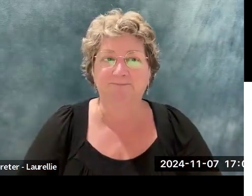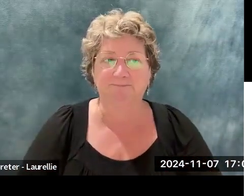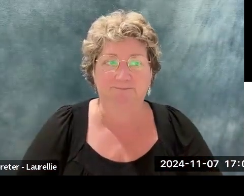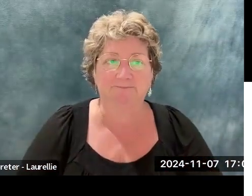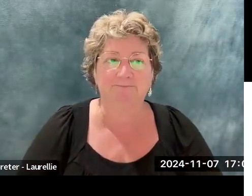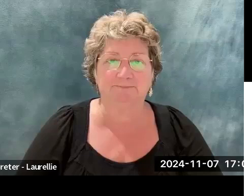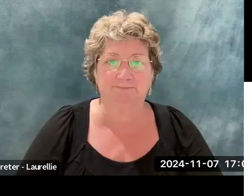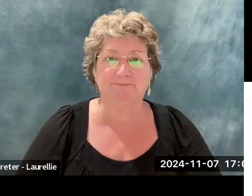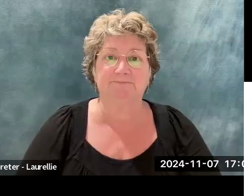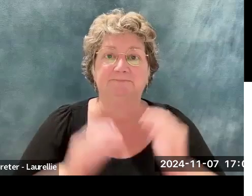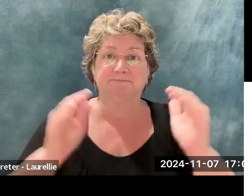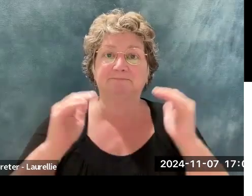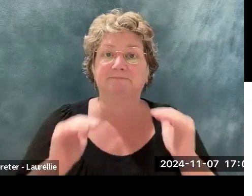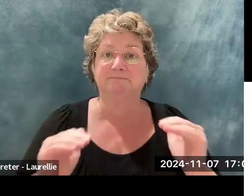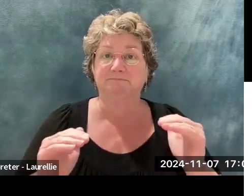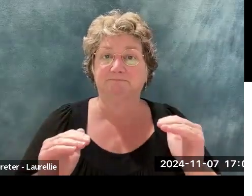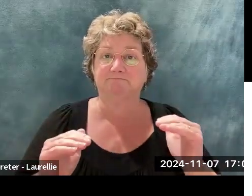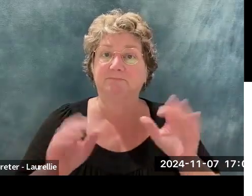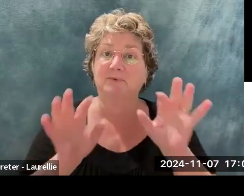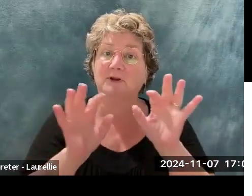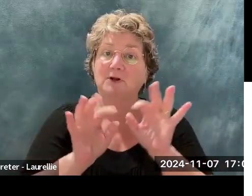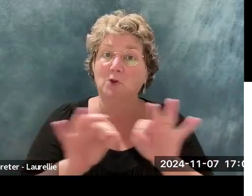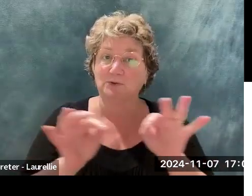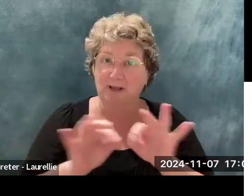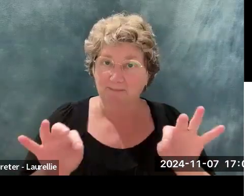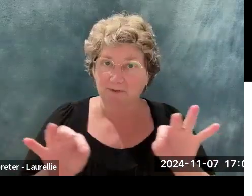The next feature is closed caption and caption translation.